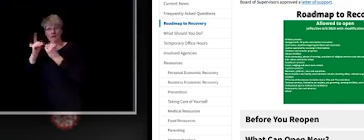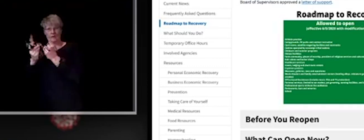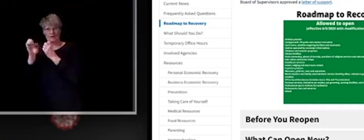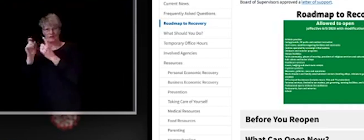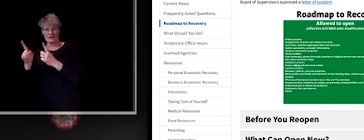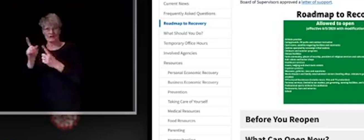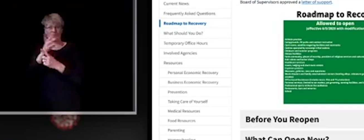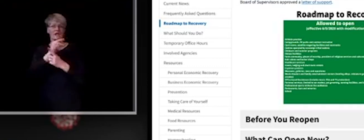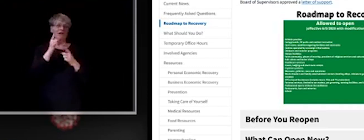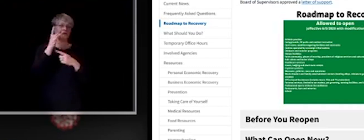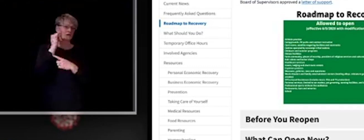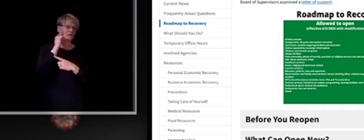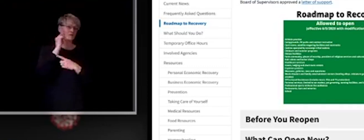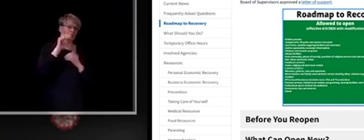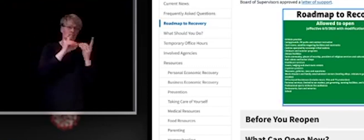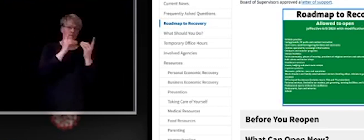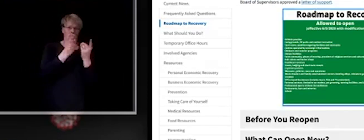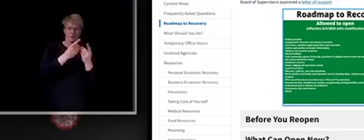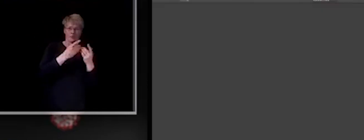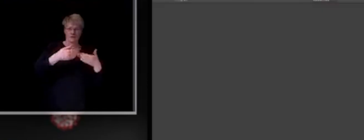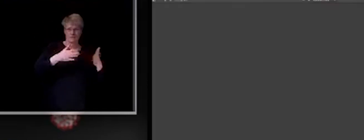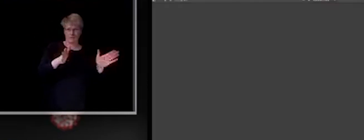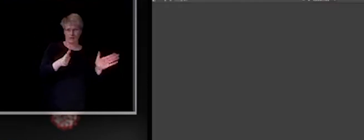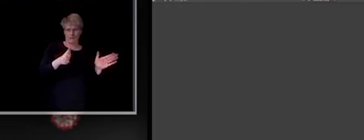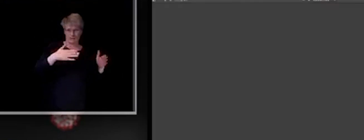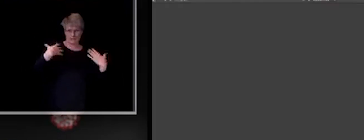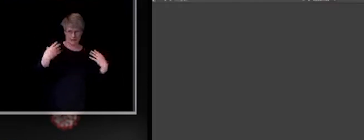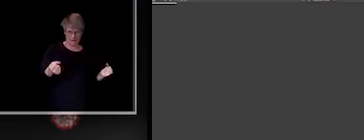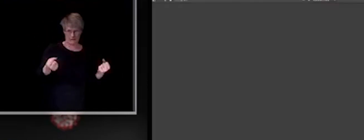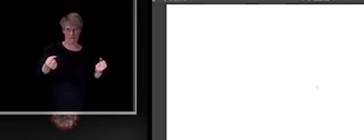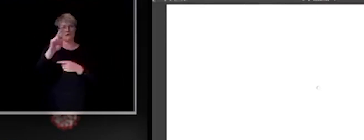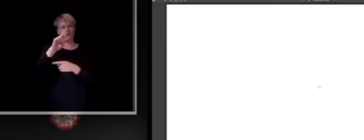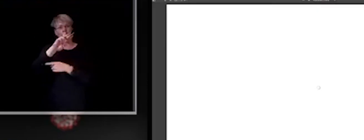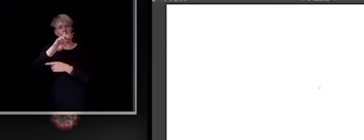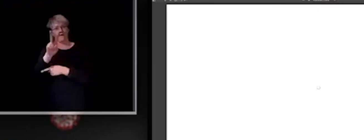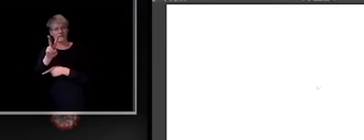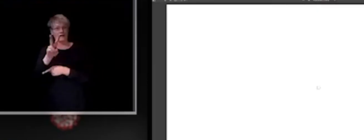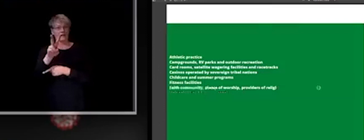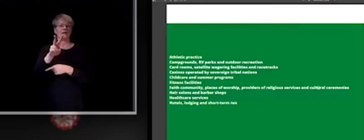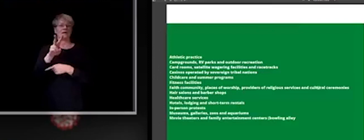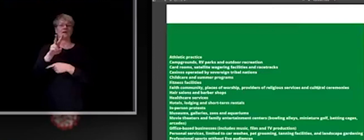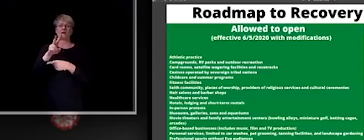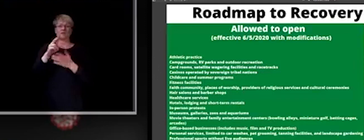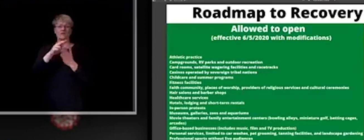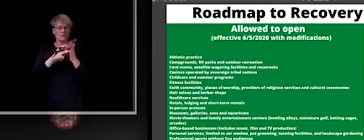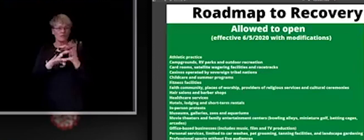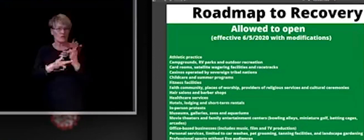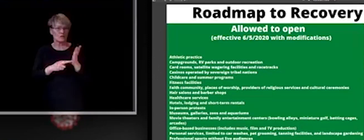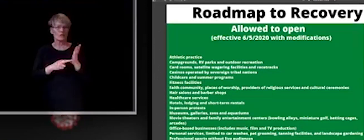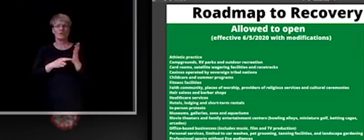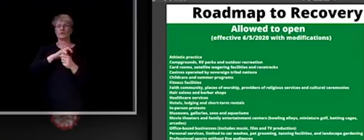guidance. Campground and RV guidance, and hotels for tourism, as well as casinos and